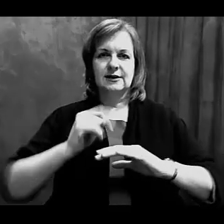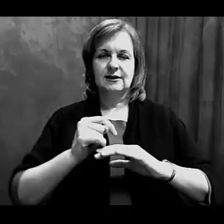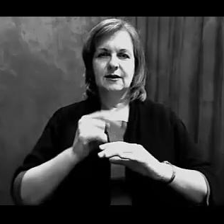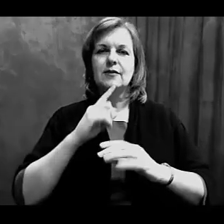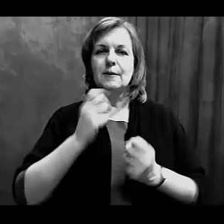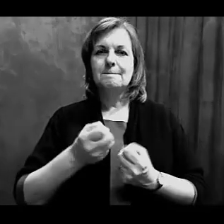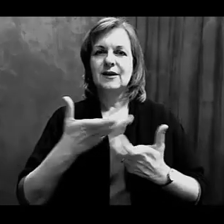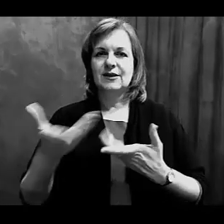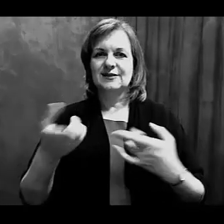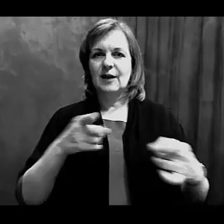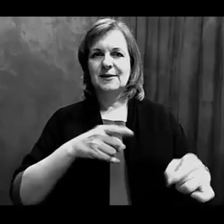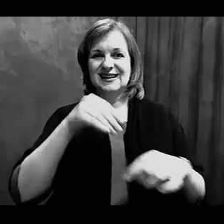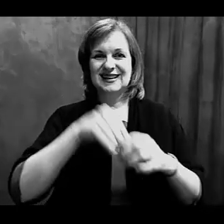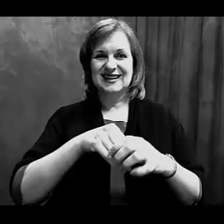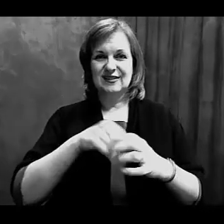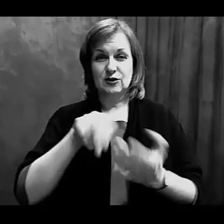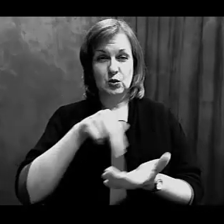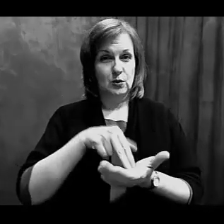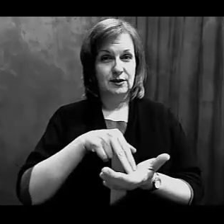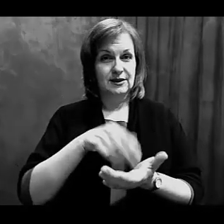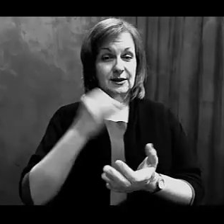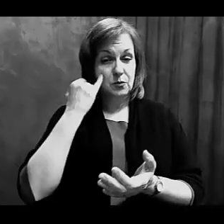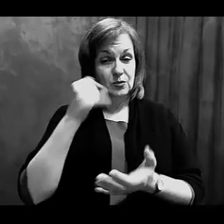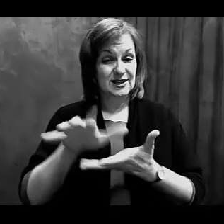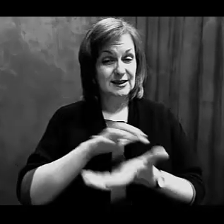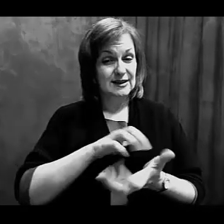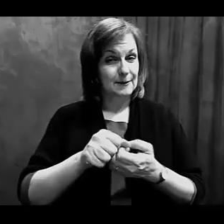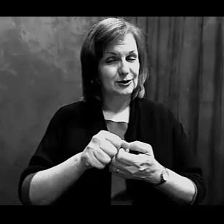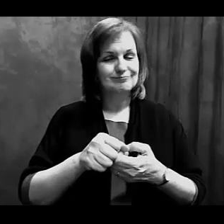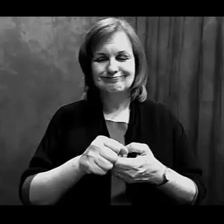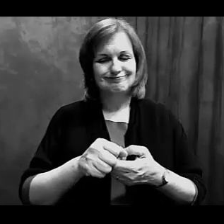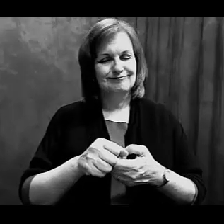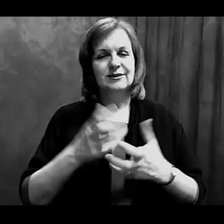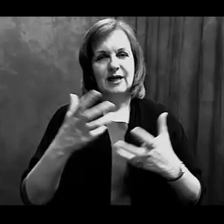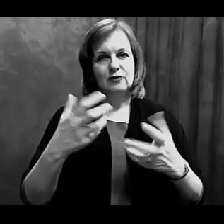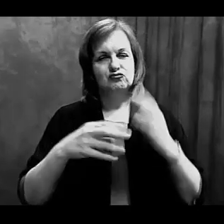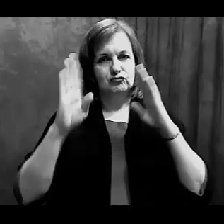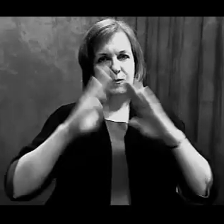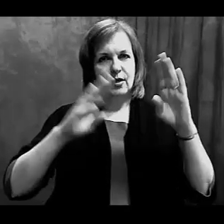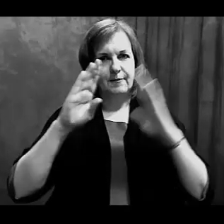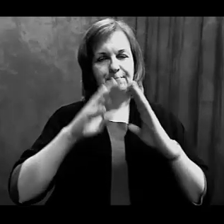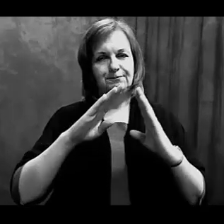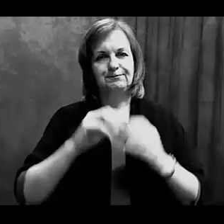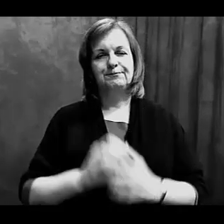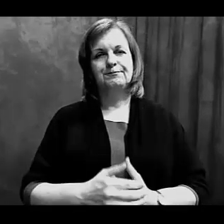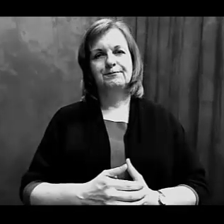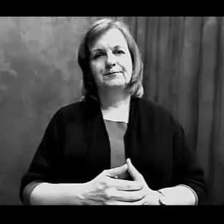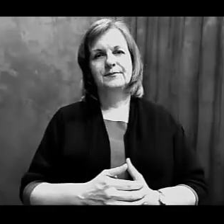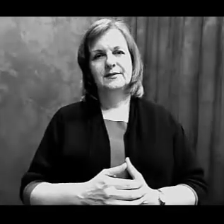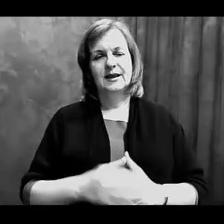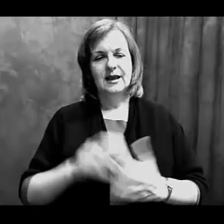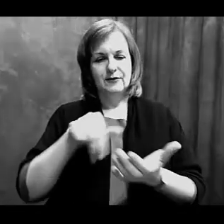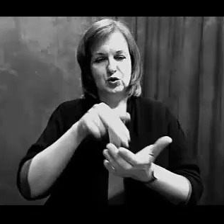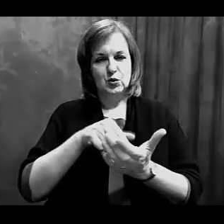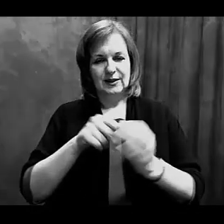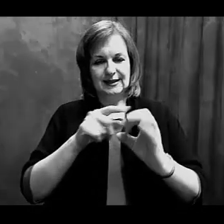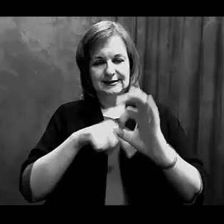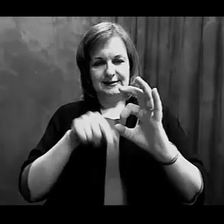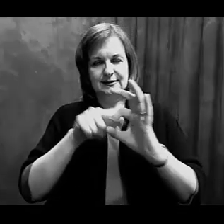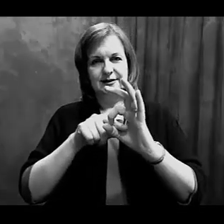there's a lot going on in there and if it gets damage we will be in a lot of trouble the nucleolus in the center